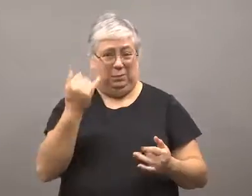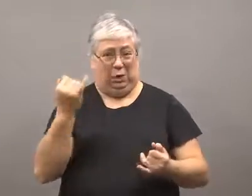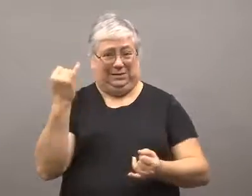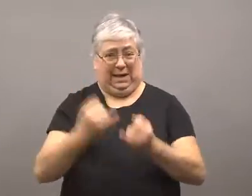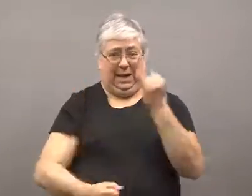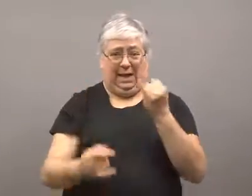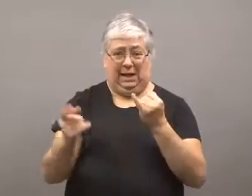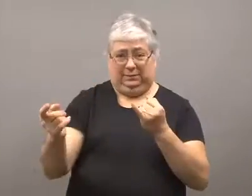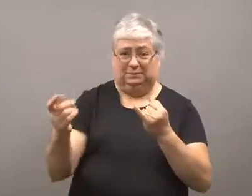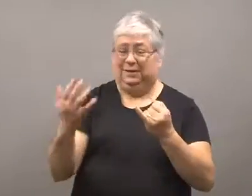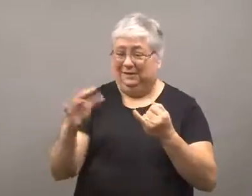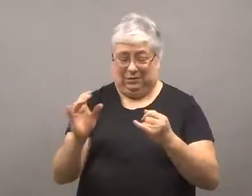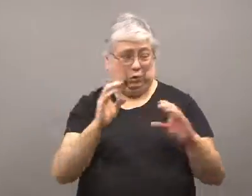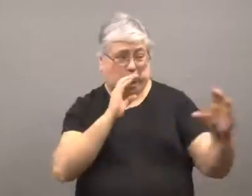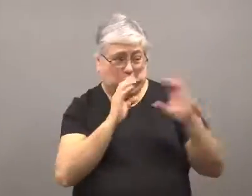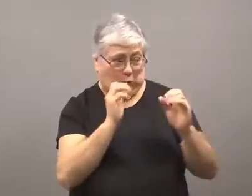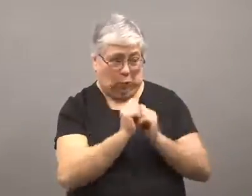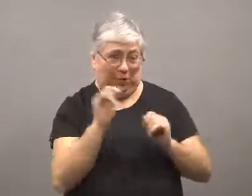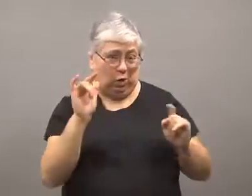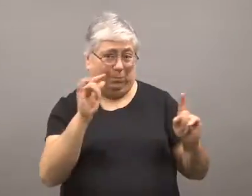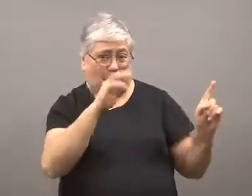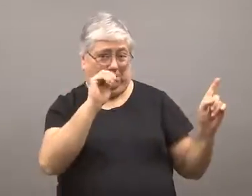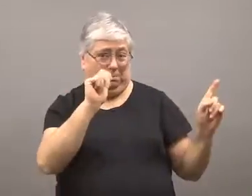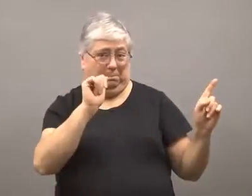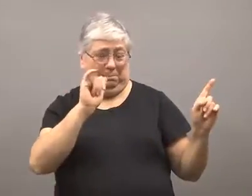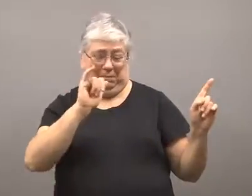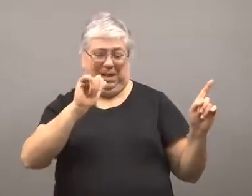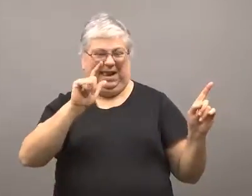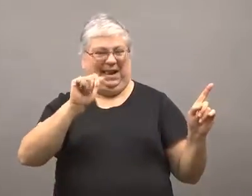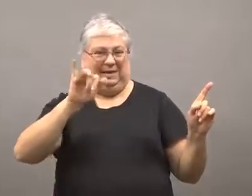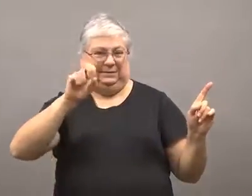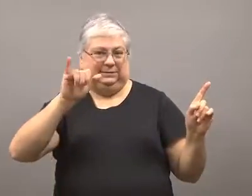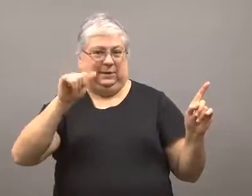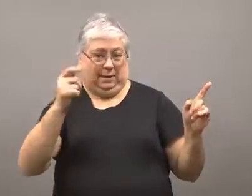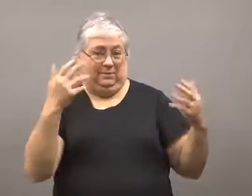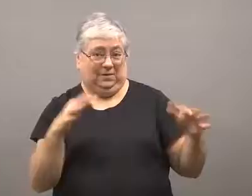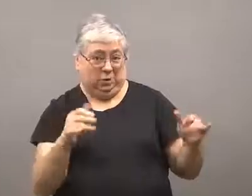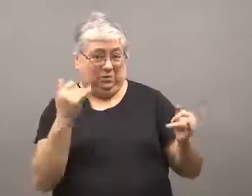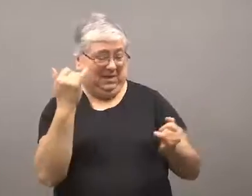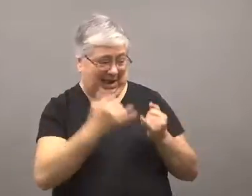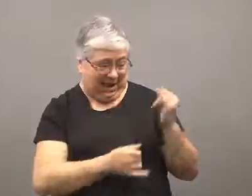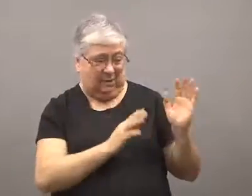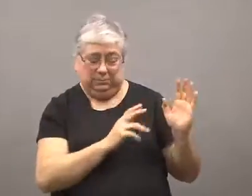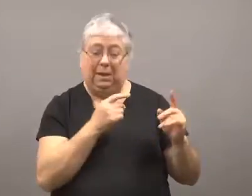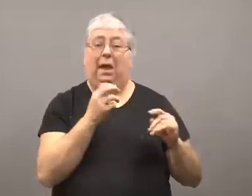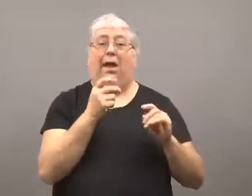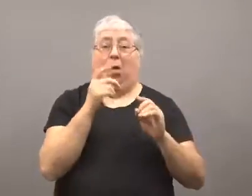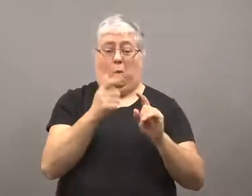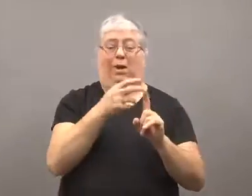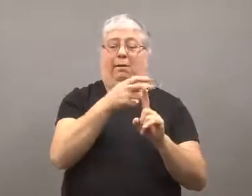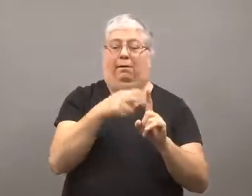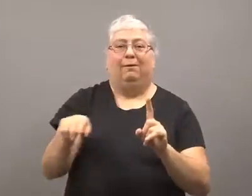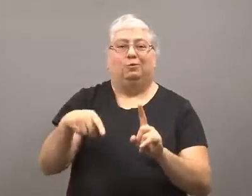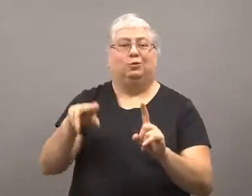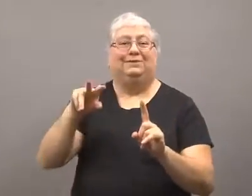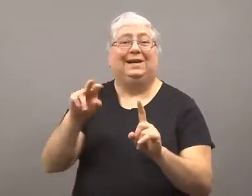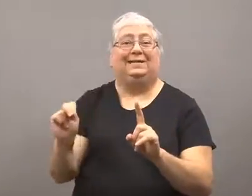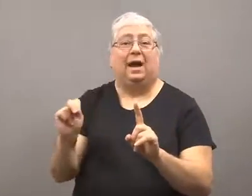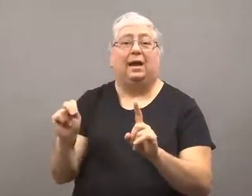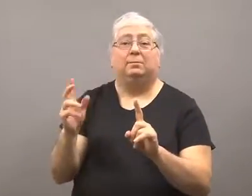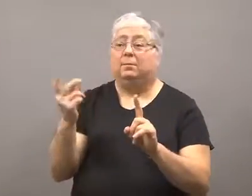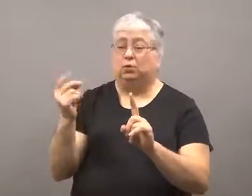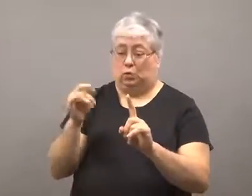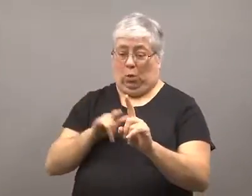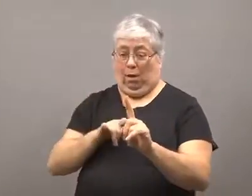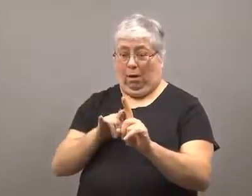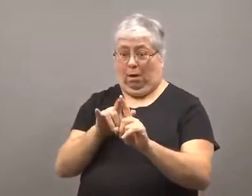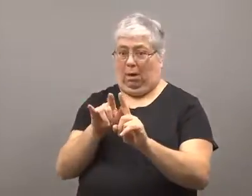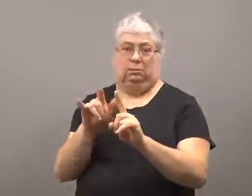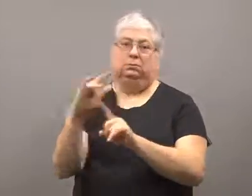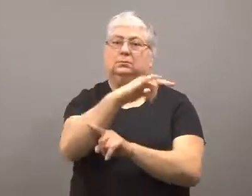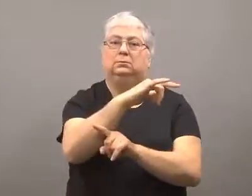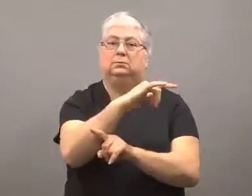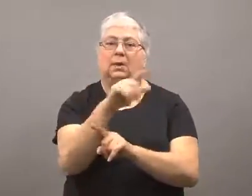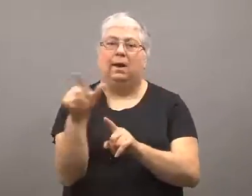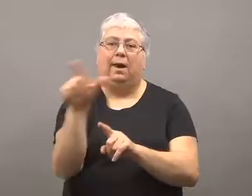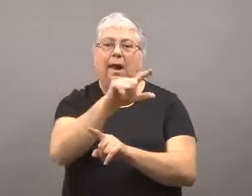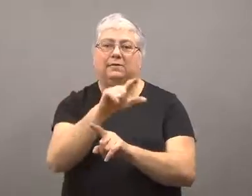After the last contact with Malaysia and before contacting Viet Nam,